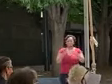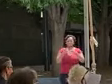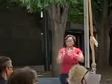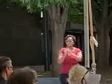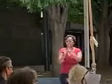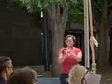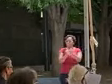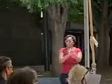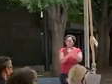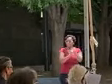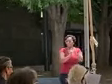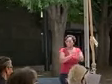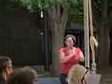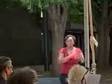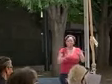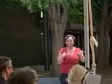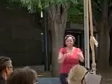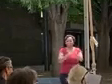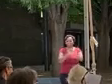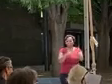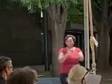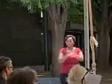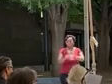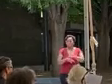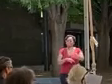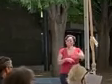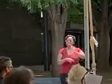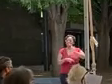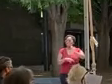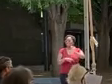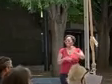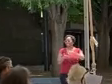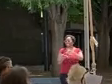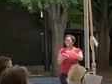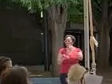She has worked at the D.C. Center for Independent Living as an outreach coordinator